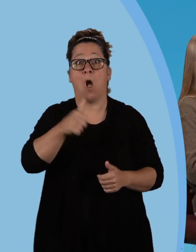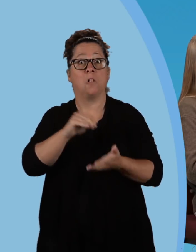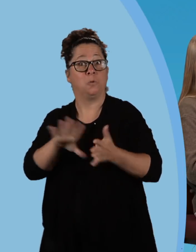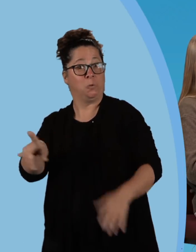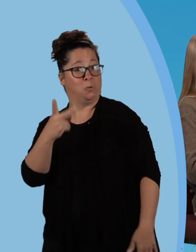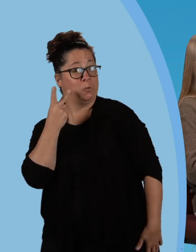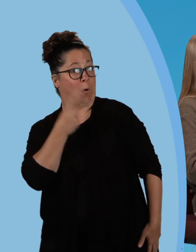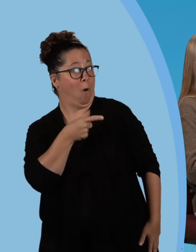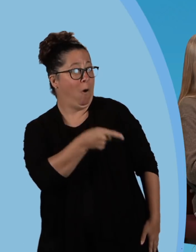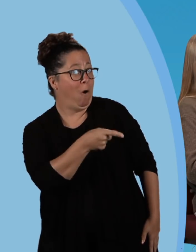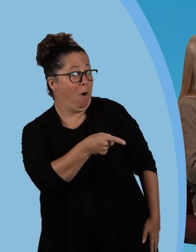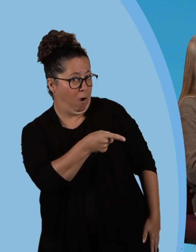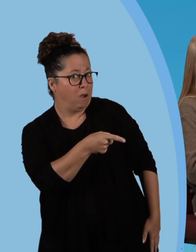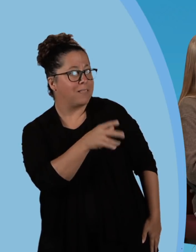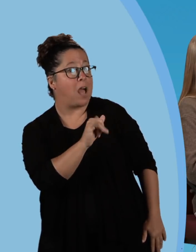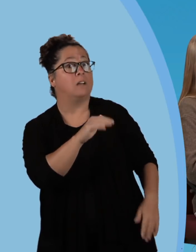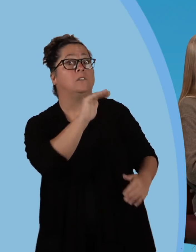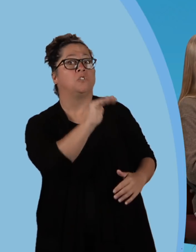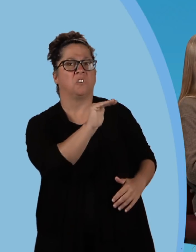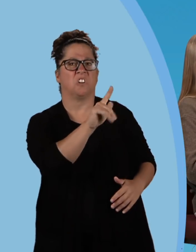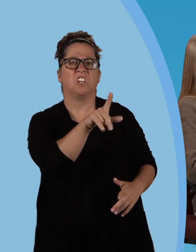being called a foul name by a child